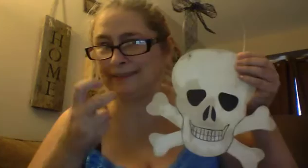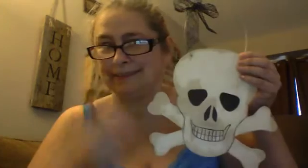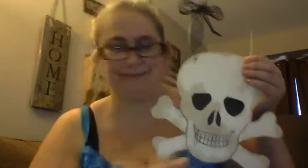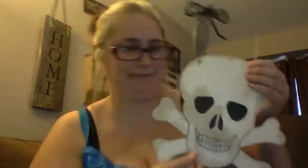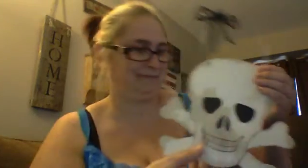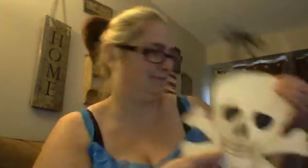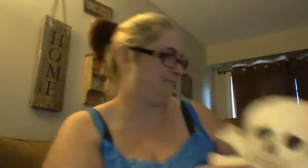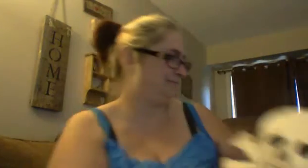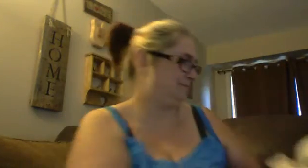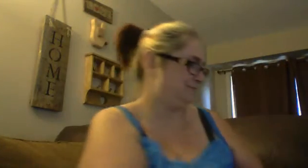SKELETON.